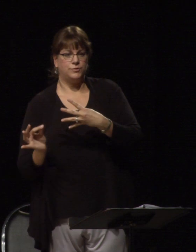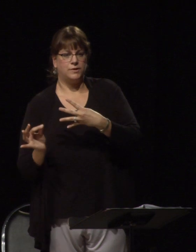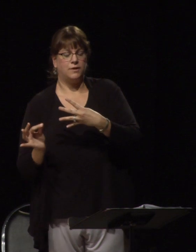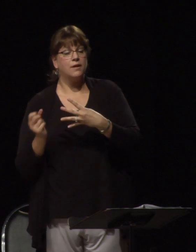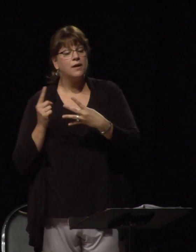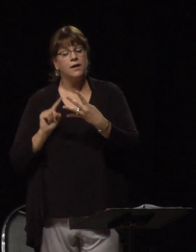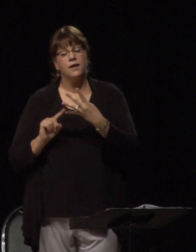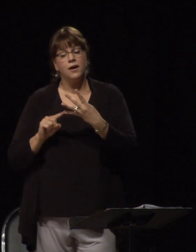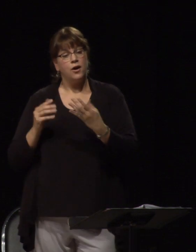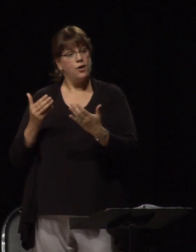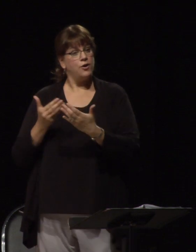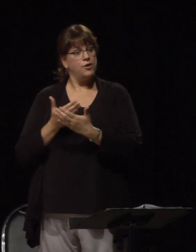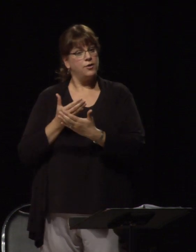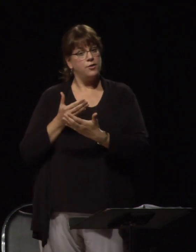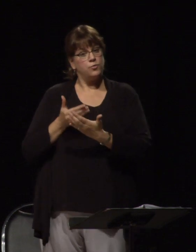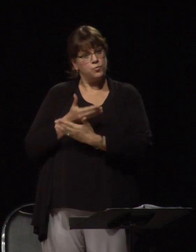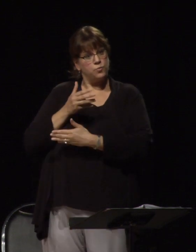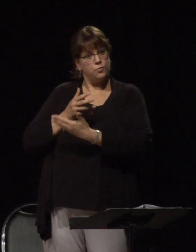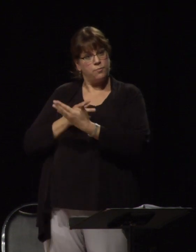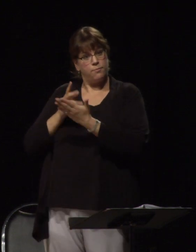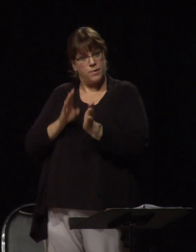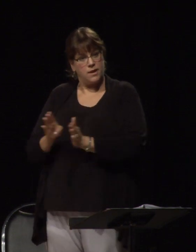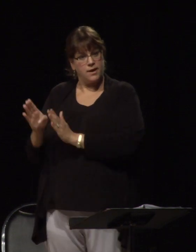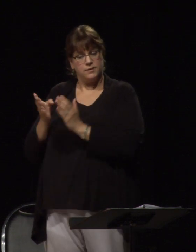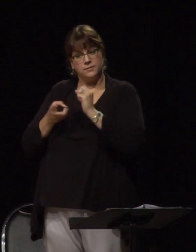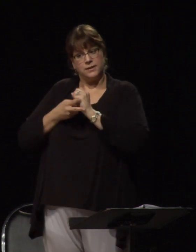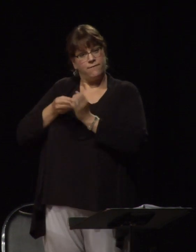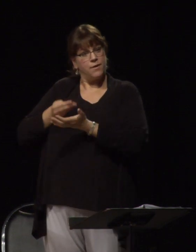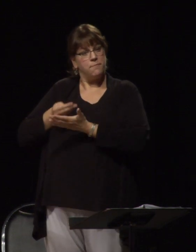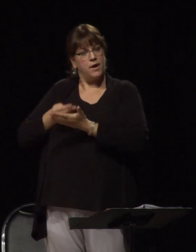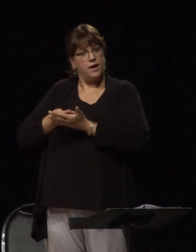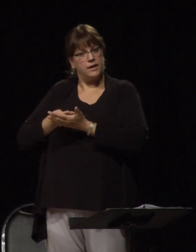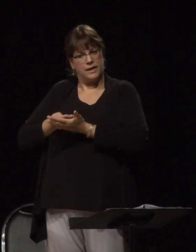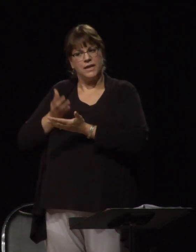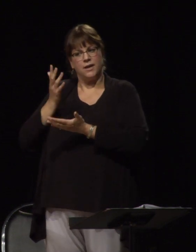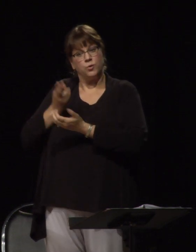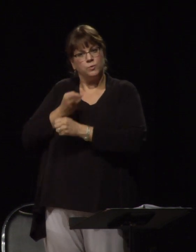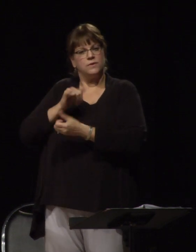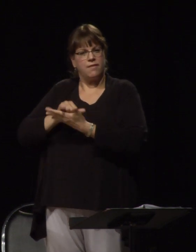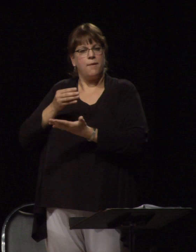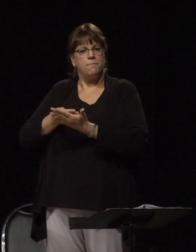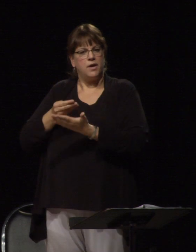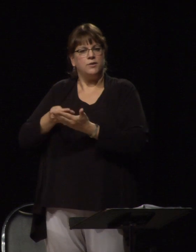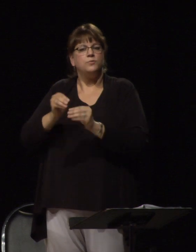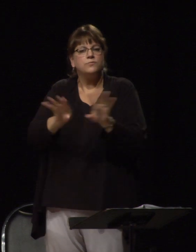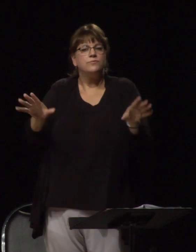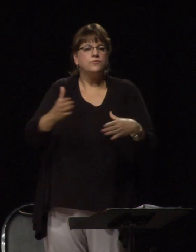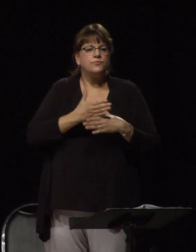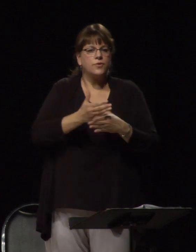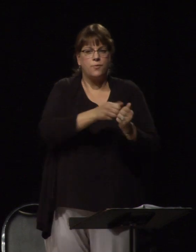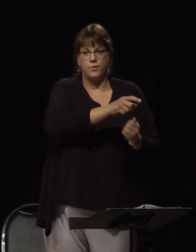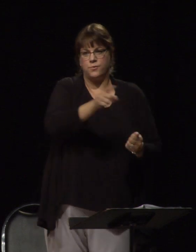SHARED WITH RIT EMPLOYEES. IN ADDITION, WE ARE WORKING WITH ROCHESTER GENERAL TO OPEN A WALK-IN CLINIC ON OUR